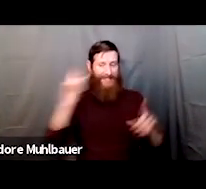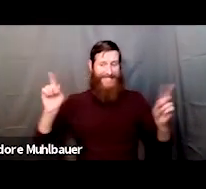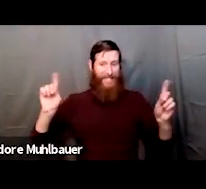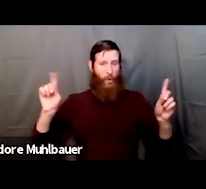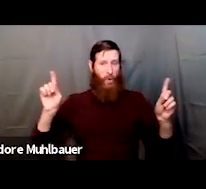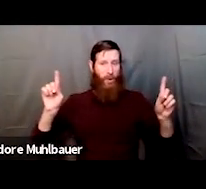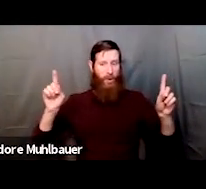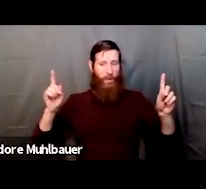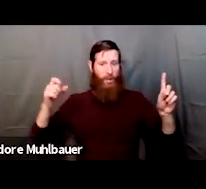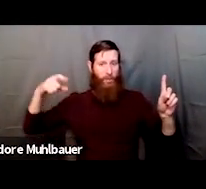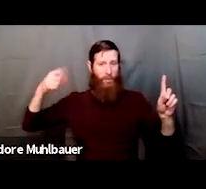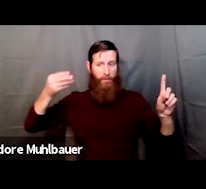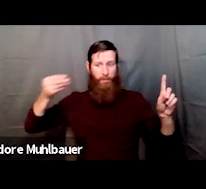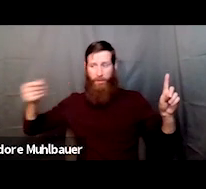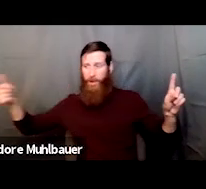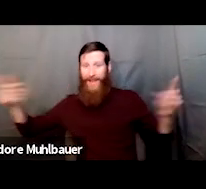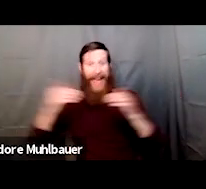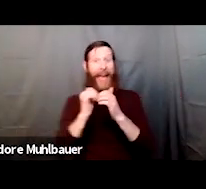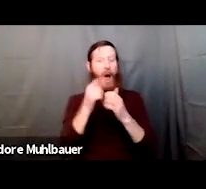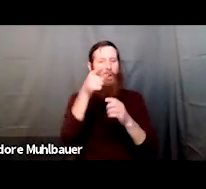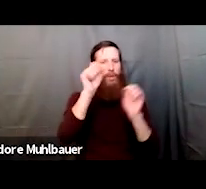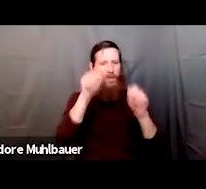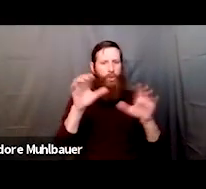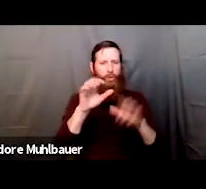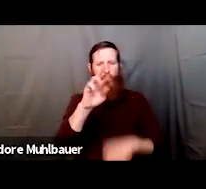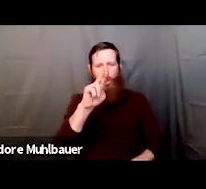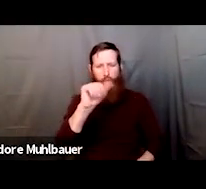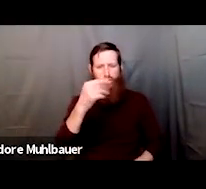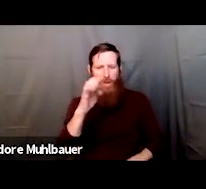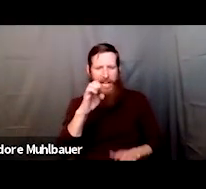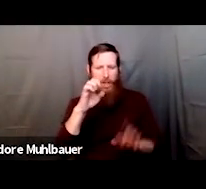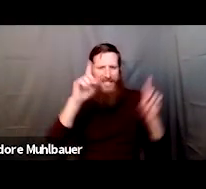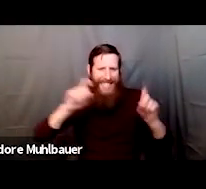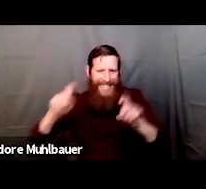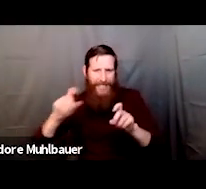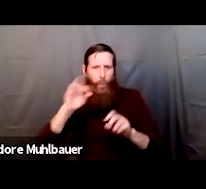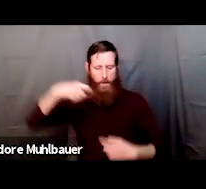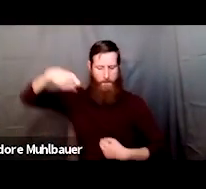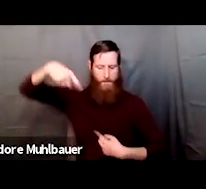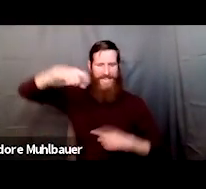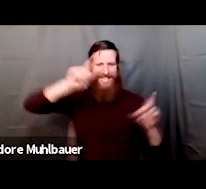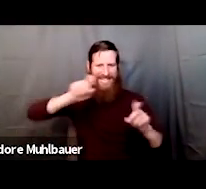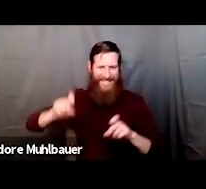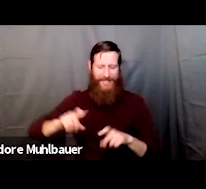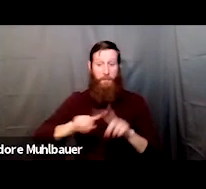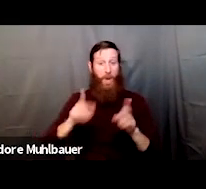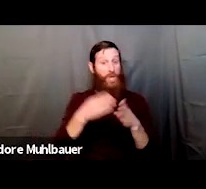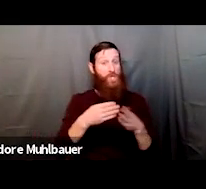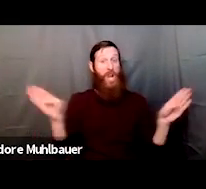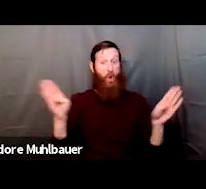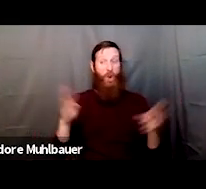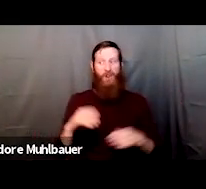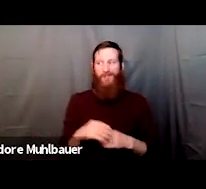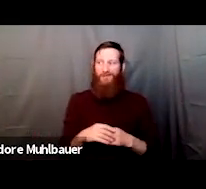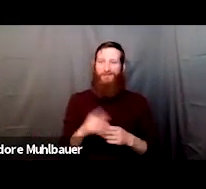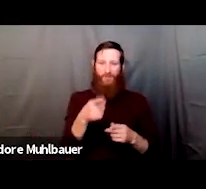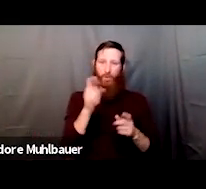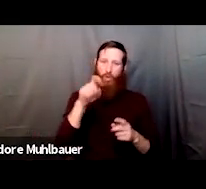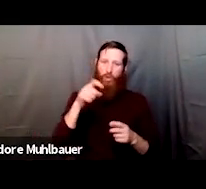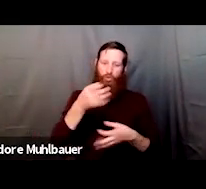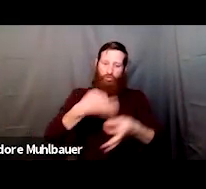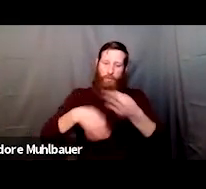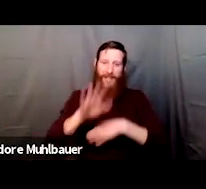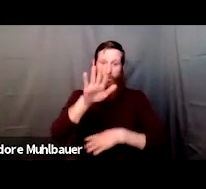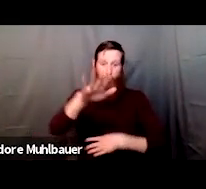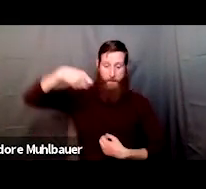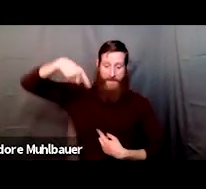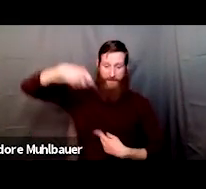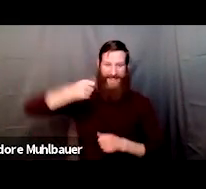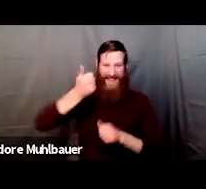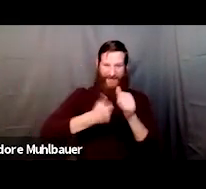In general trying to replace your beacon every 5 years is ideal. I know it is a really expensive piece of gear.